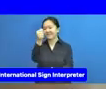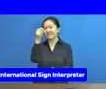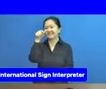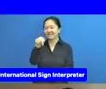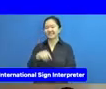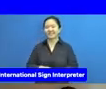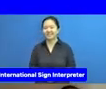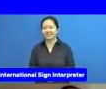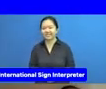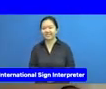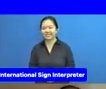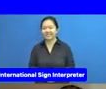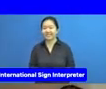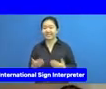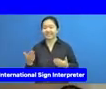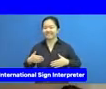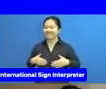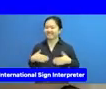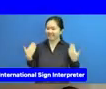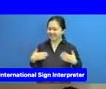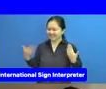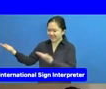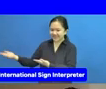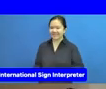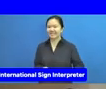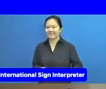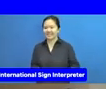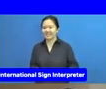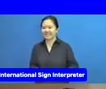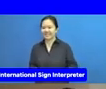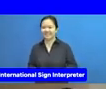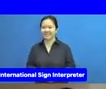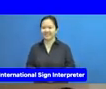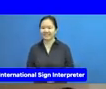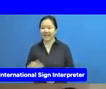to Karen Verlinden, the project coordinator of Perform Europe.